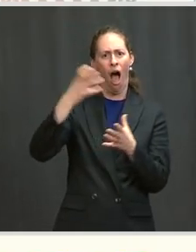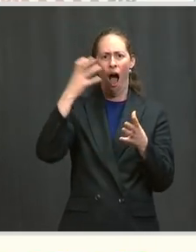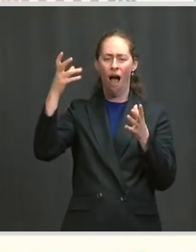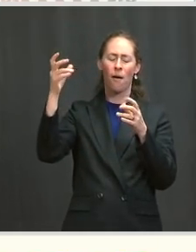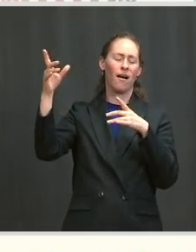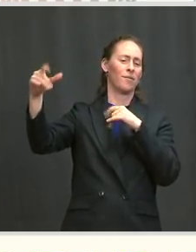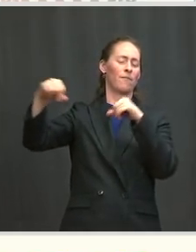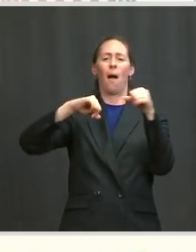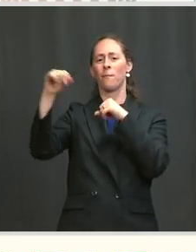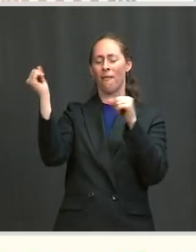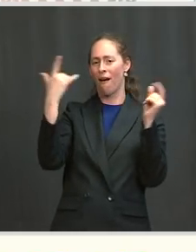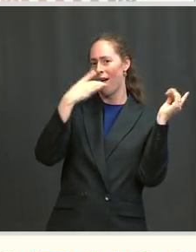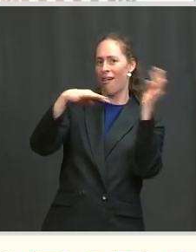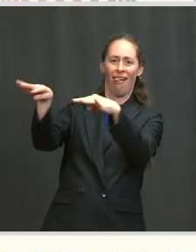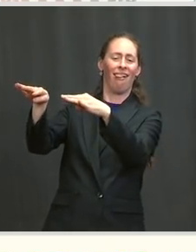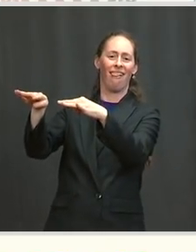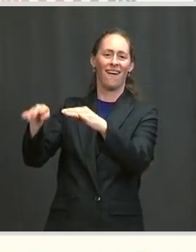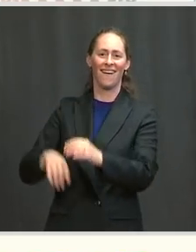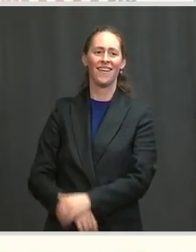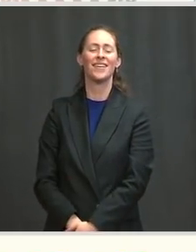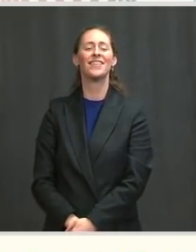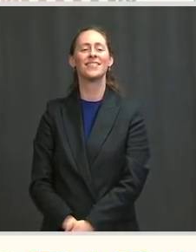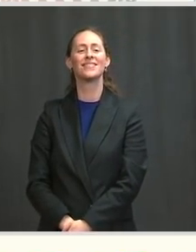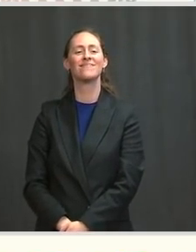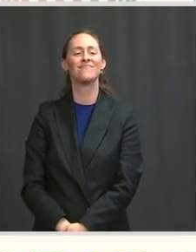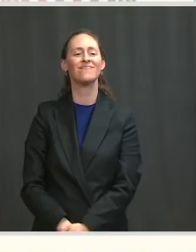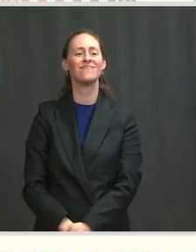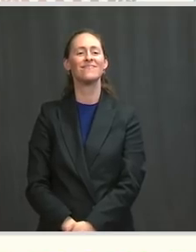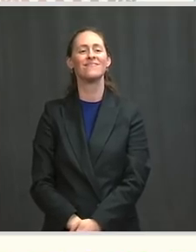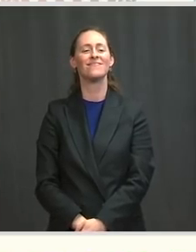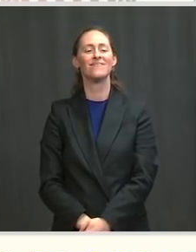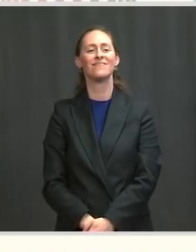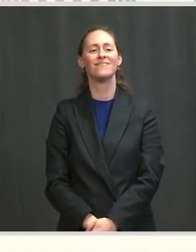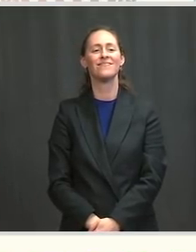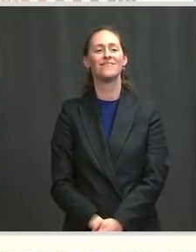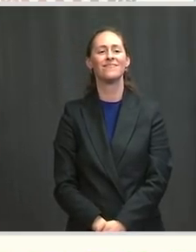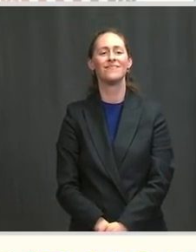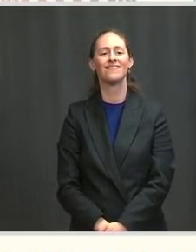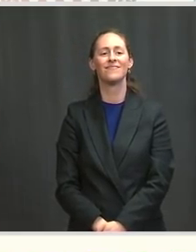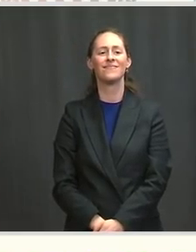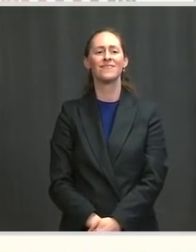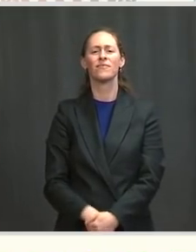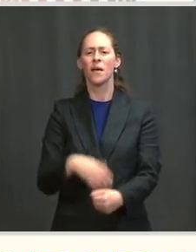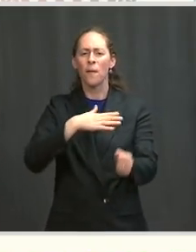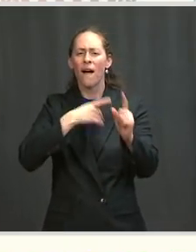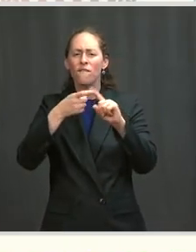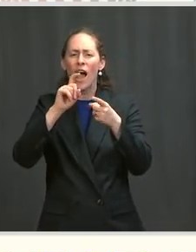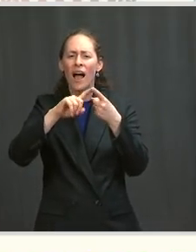And my friend, Sarah McBride -- where is Sarah? Sarah?